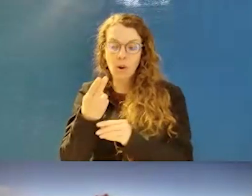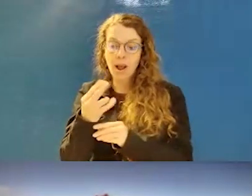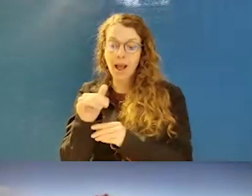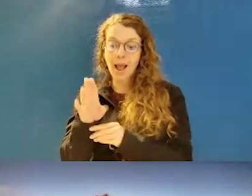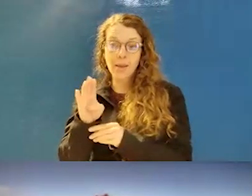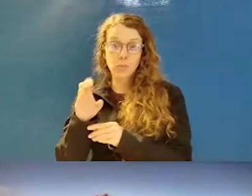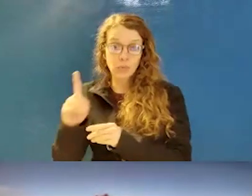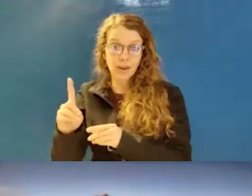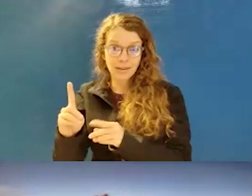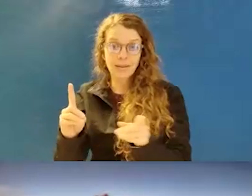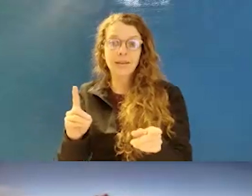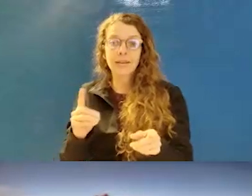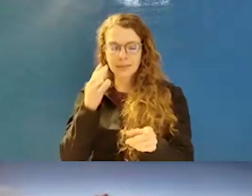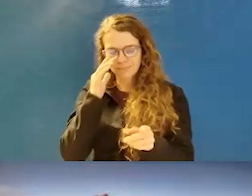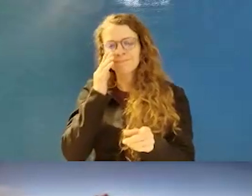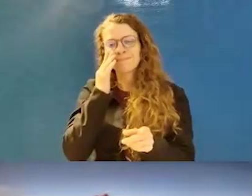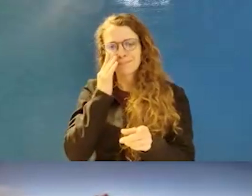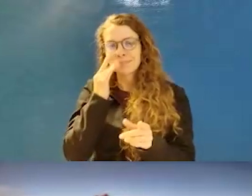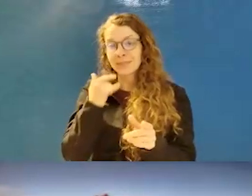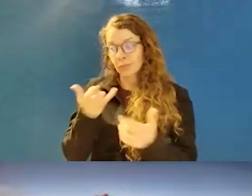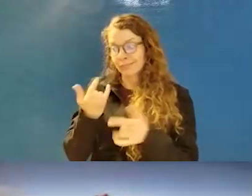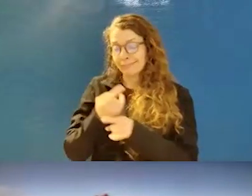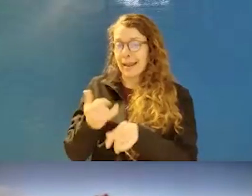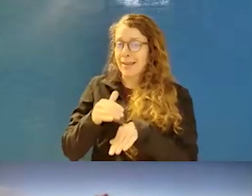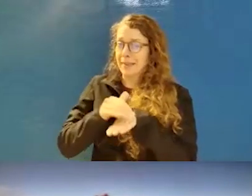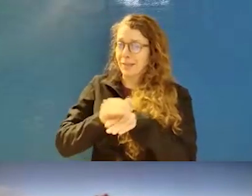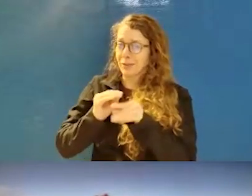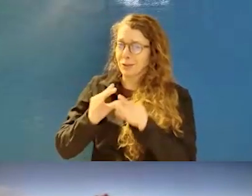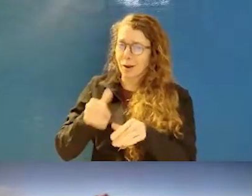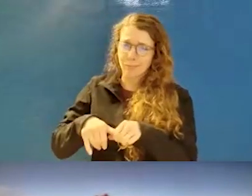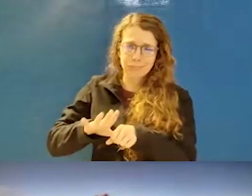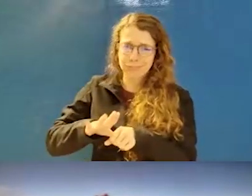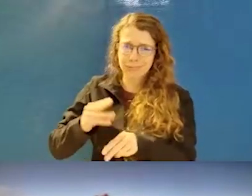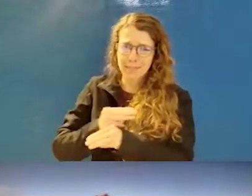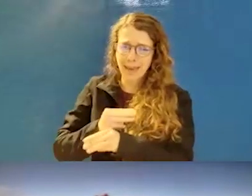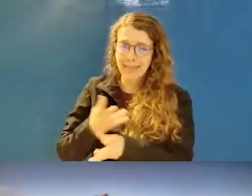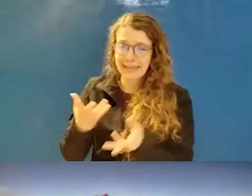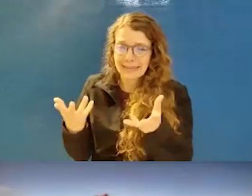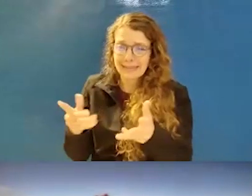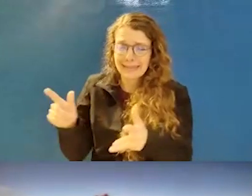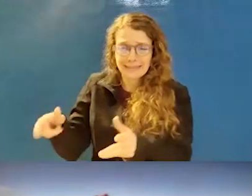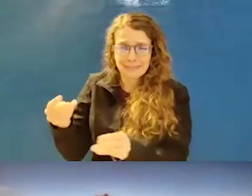Yeah. So I'm an English teacher, not a math teacher. So you just have to do the math on that.